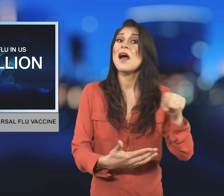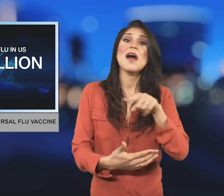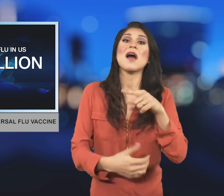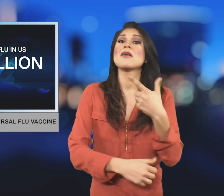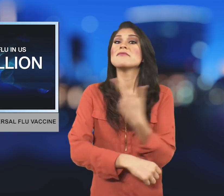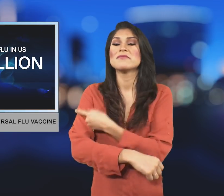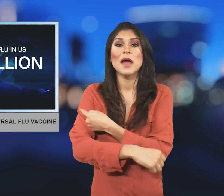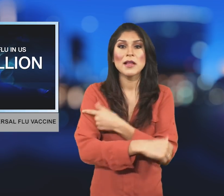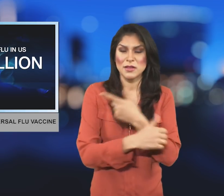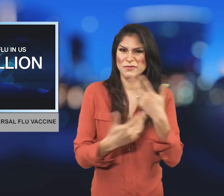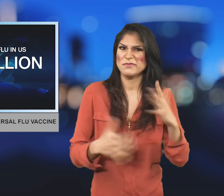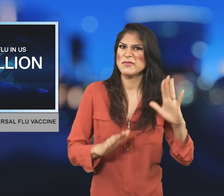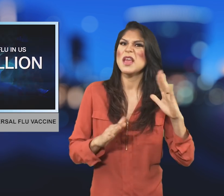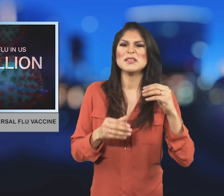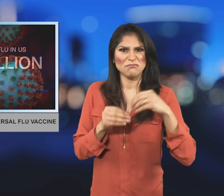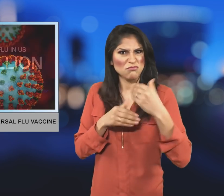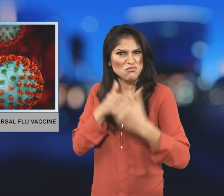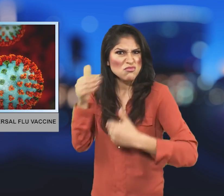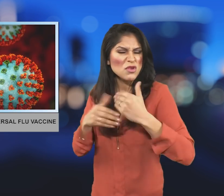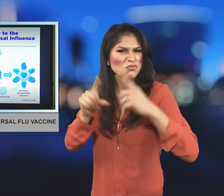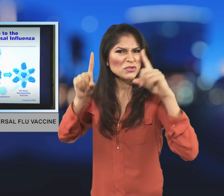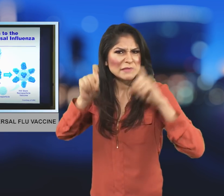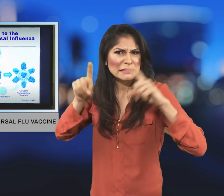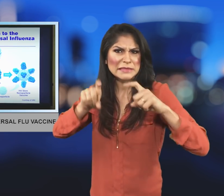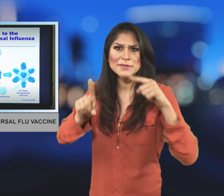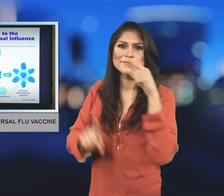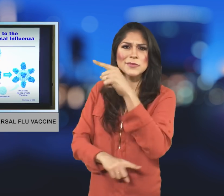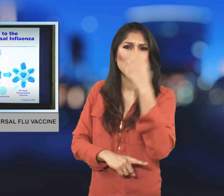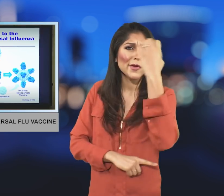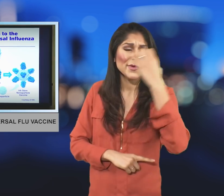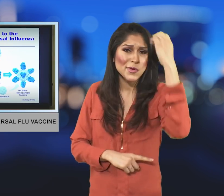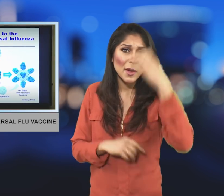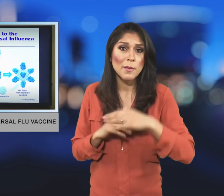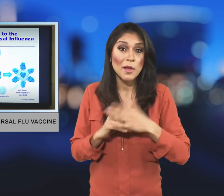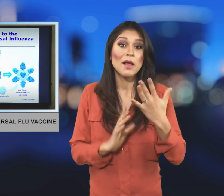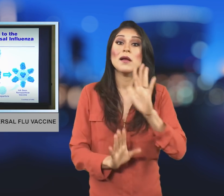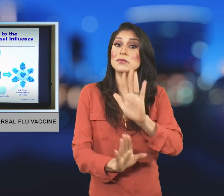A version of it is already in large-scale trials in Europe.